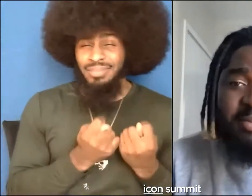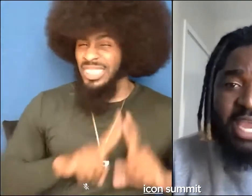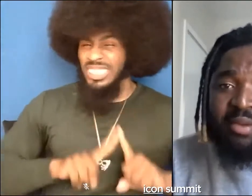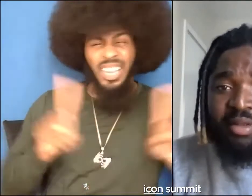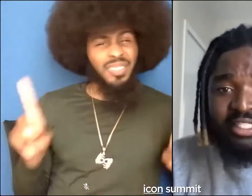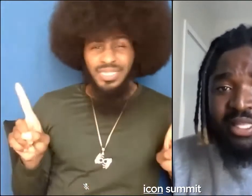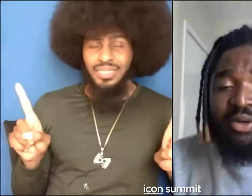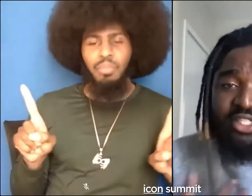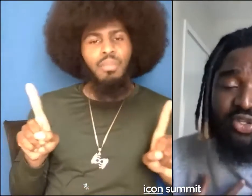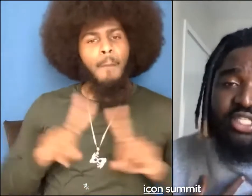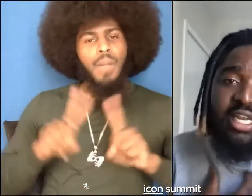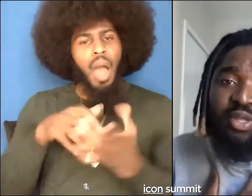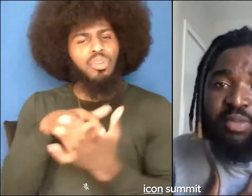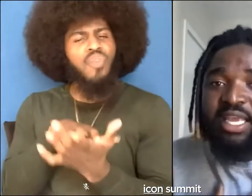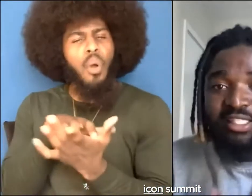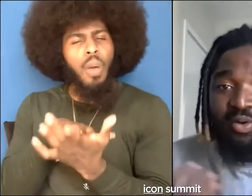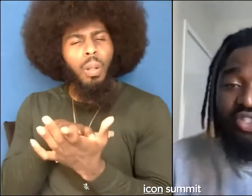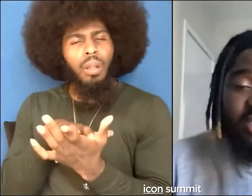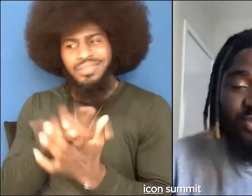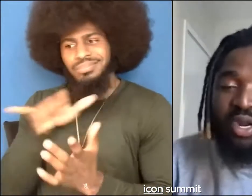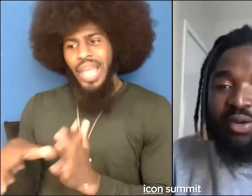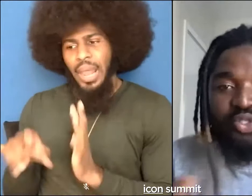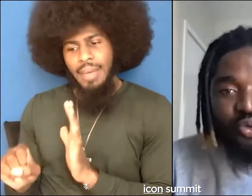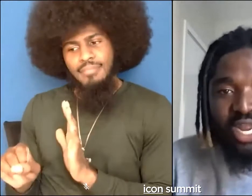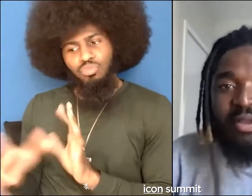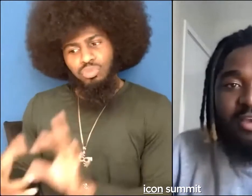It became something that was associated with me as someone who dress well and showed up